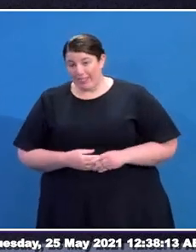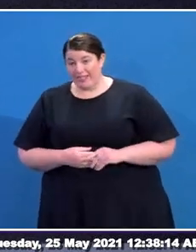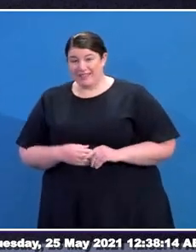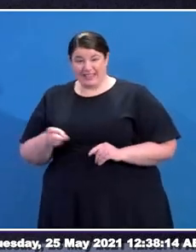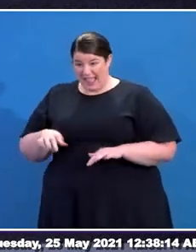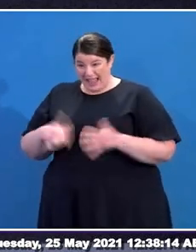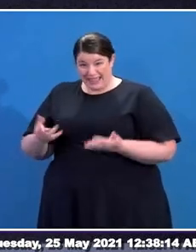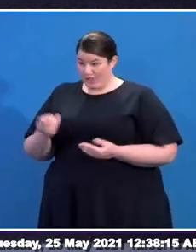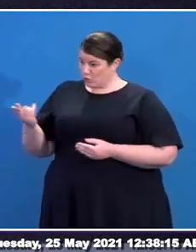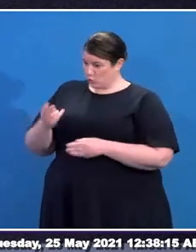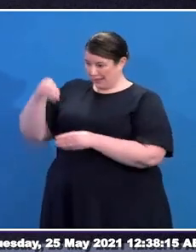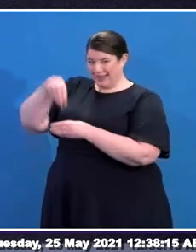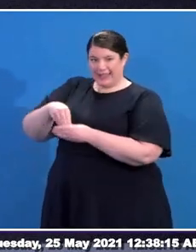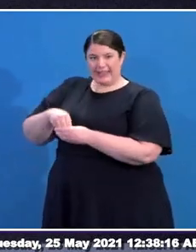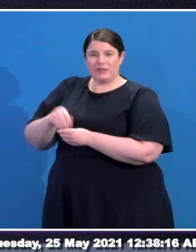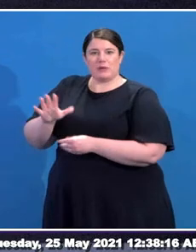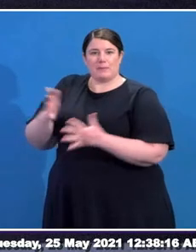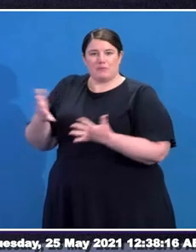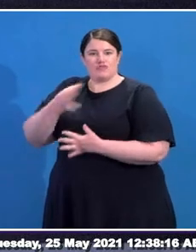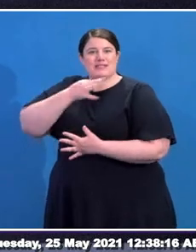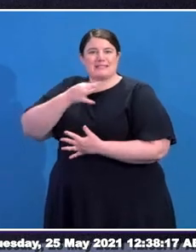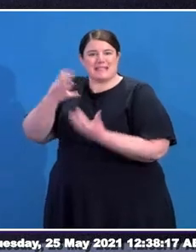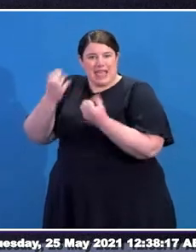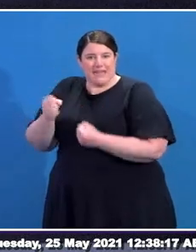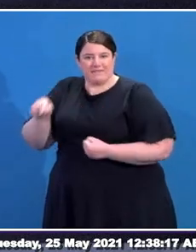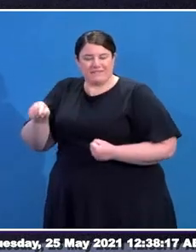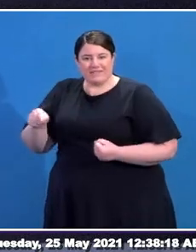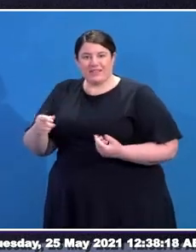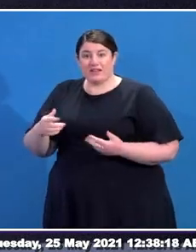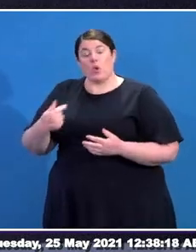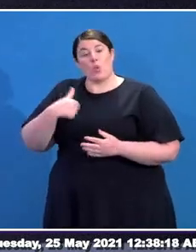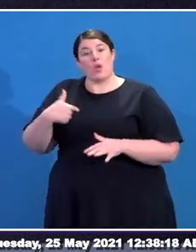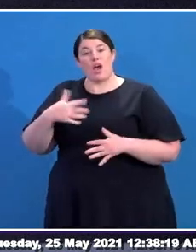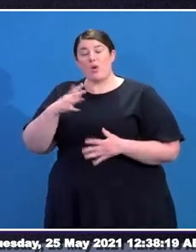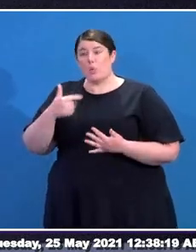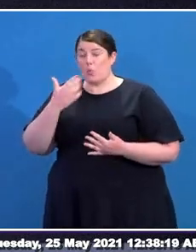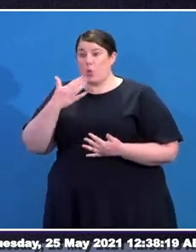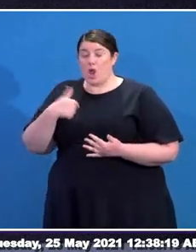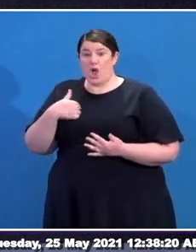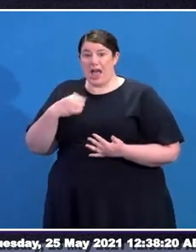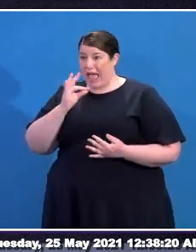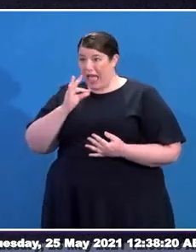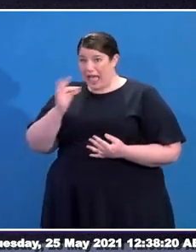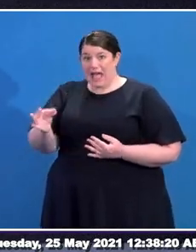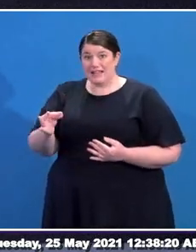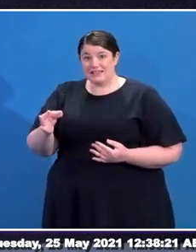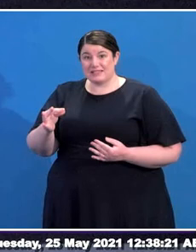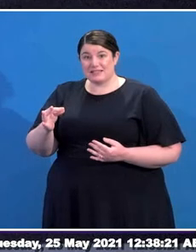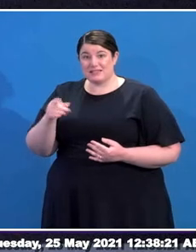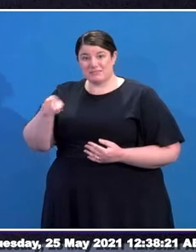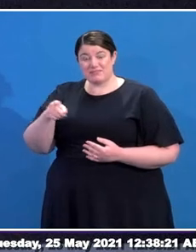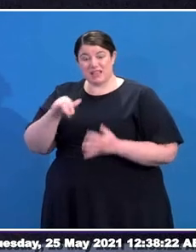So this came about after, you know, when I had asked SP1 to utilise the